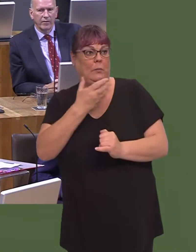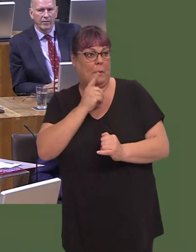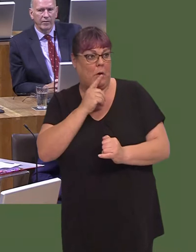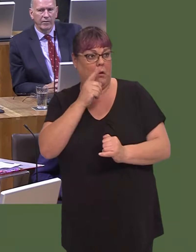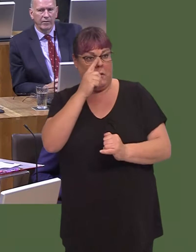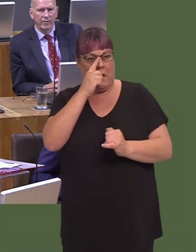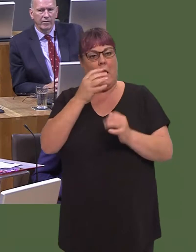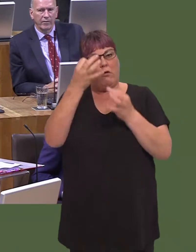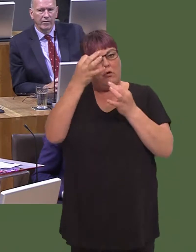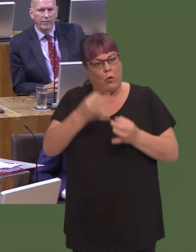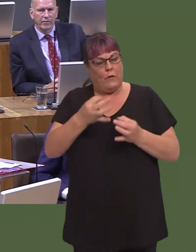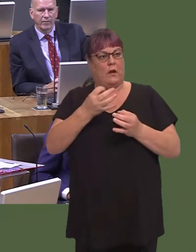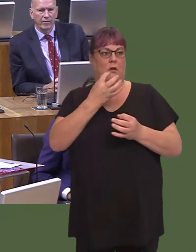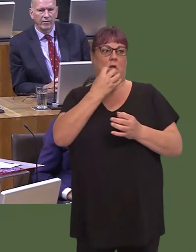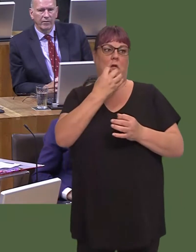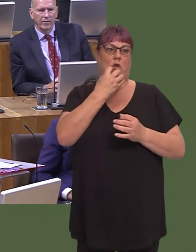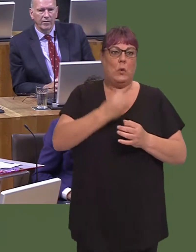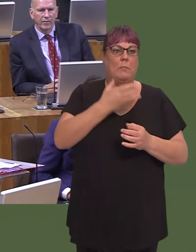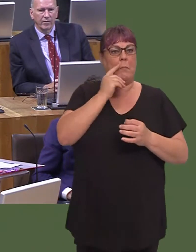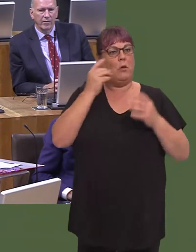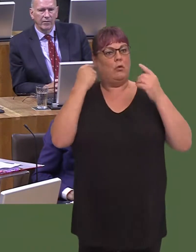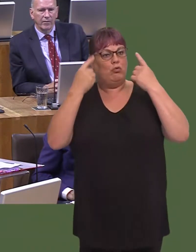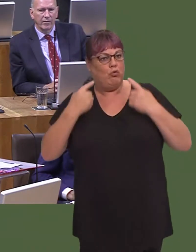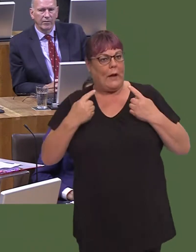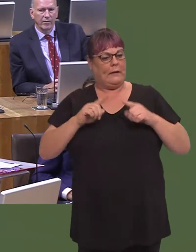are operational matters, in terms of permitting. The third issue is a matter that has been